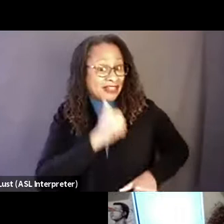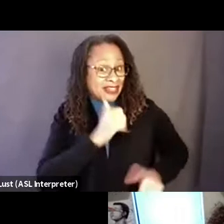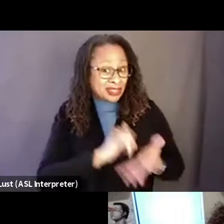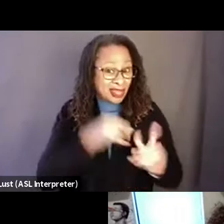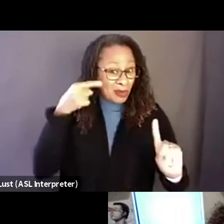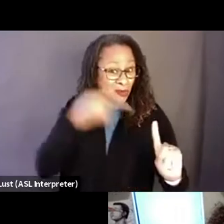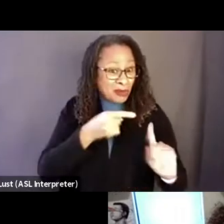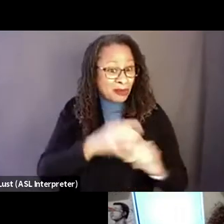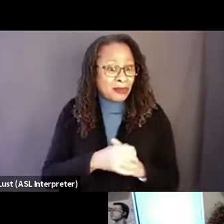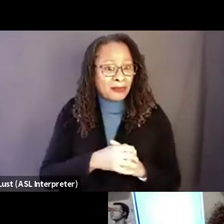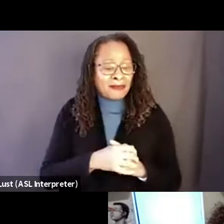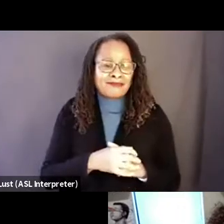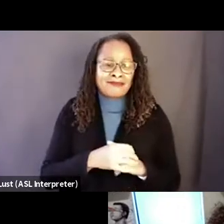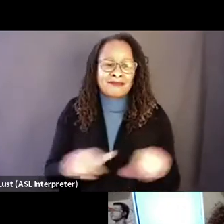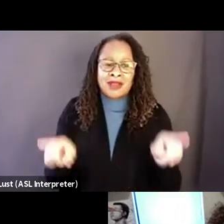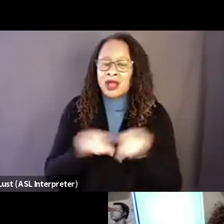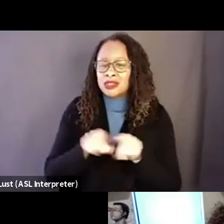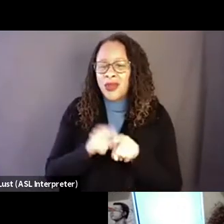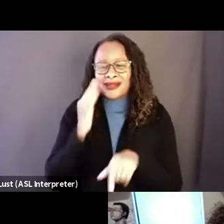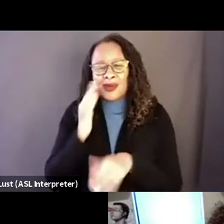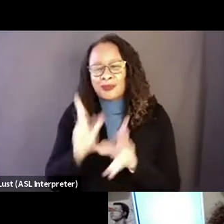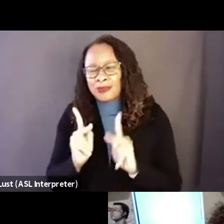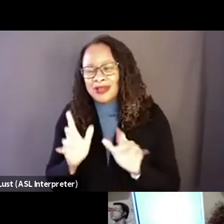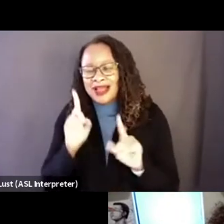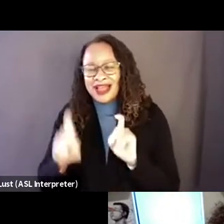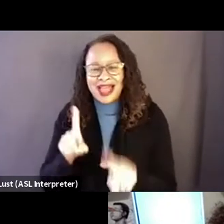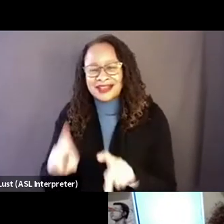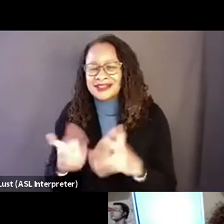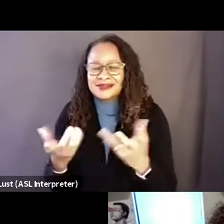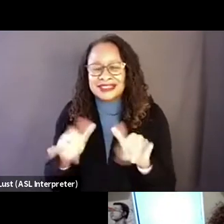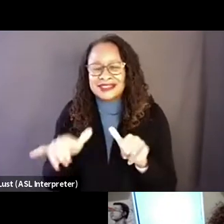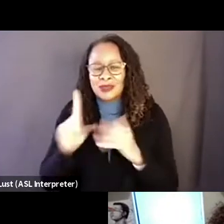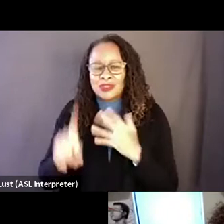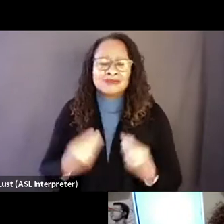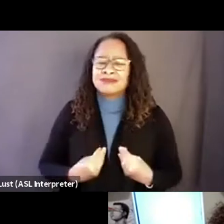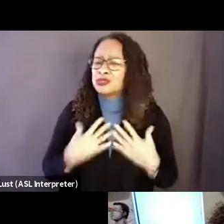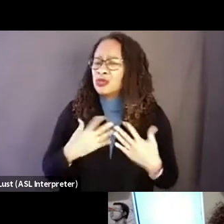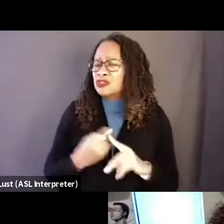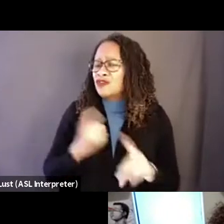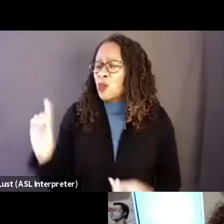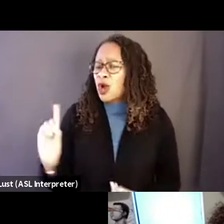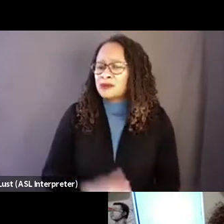And also, I know you get this question all the time but just what inspired you to make the film? Sure.